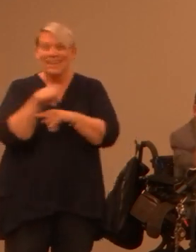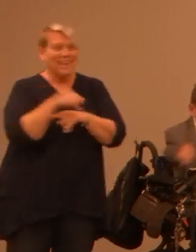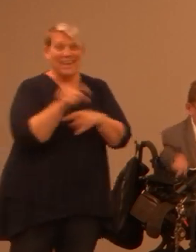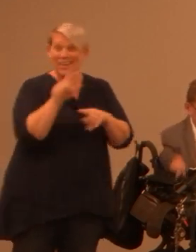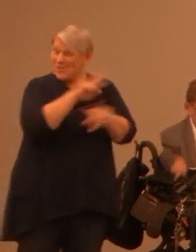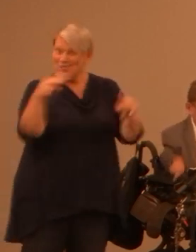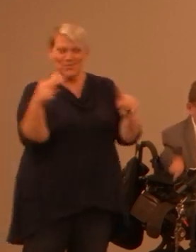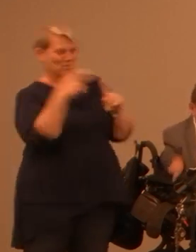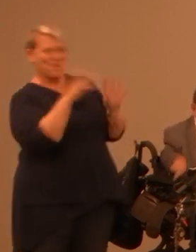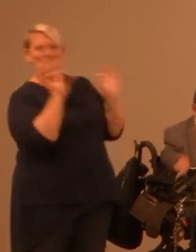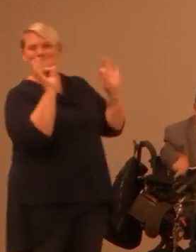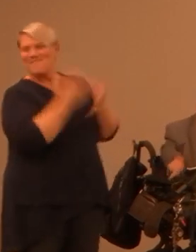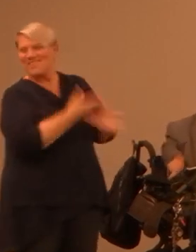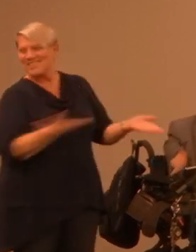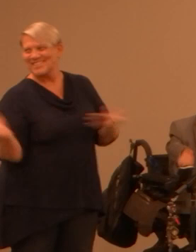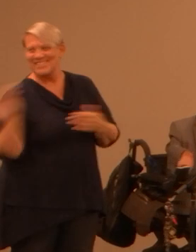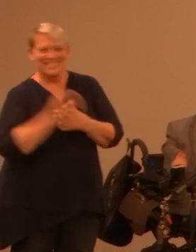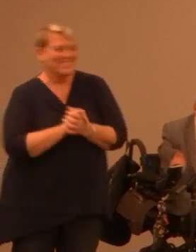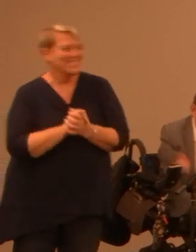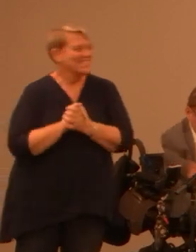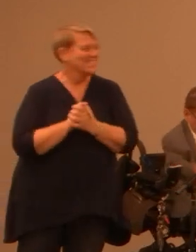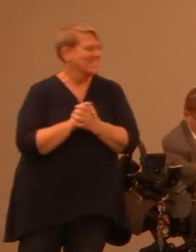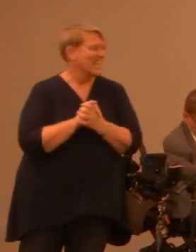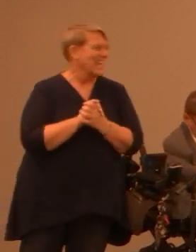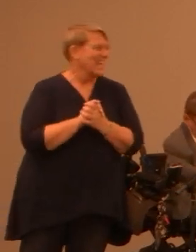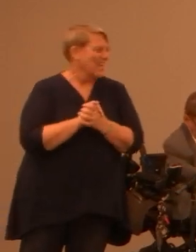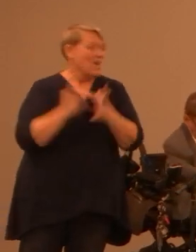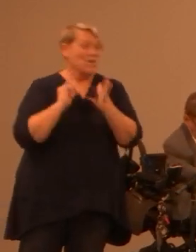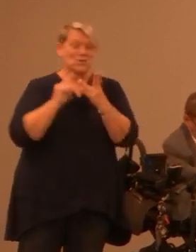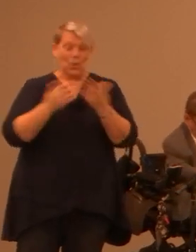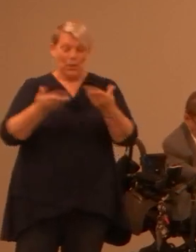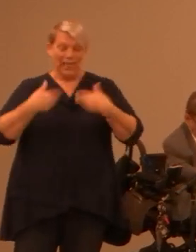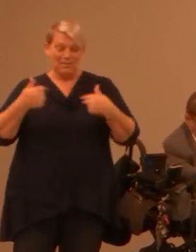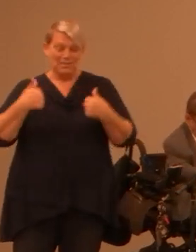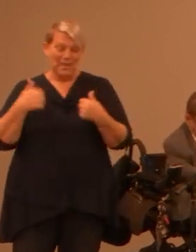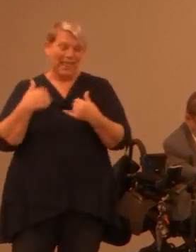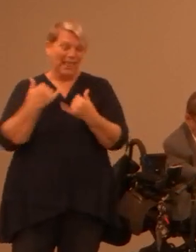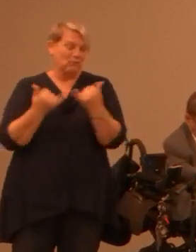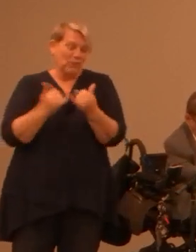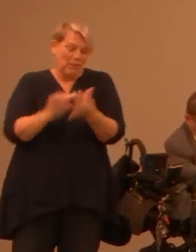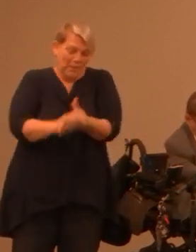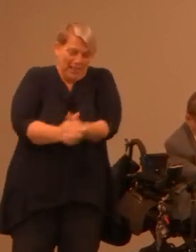We can fix it in post. So it gives me the very great pleasure to present